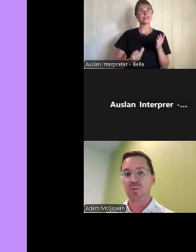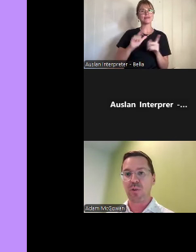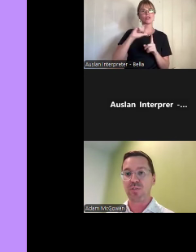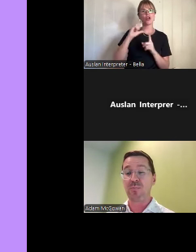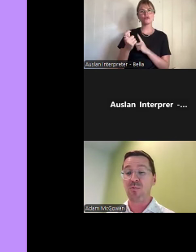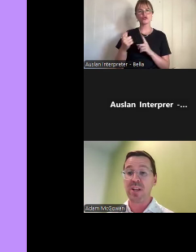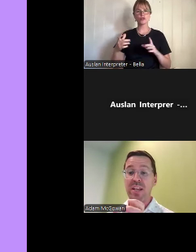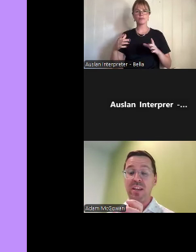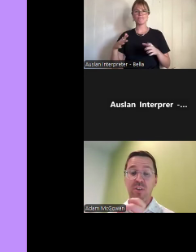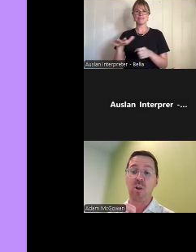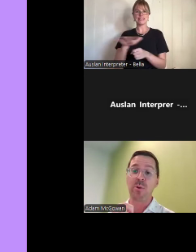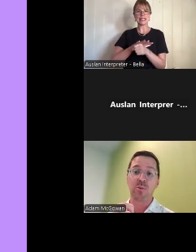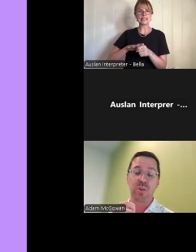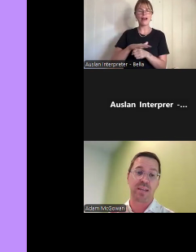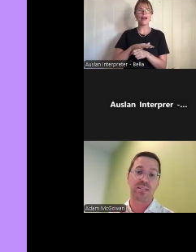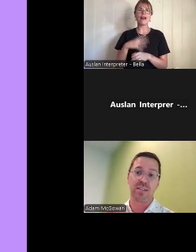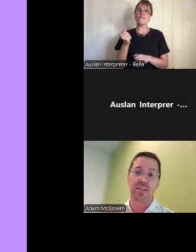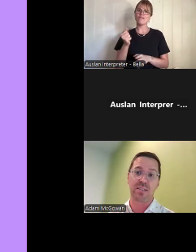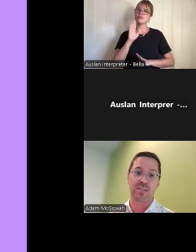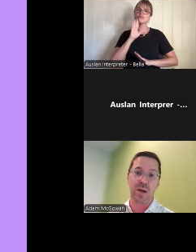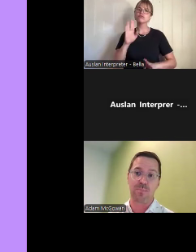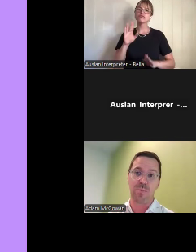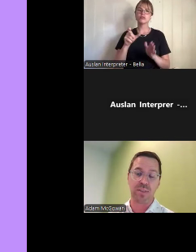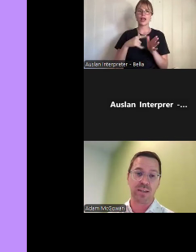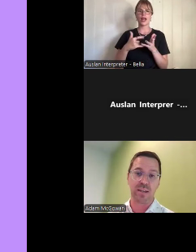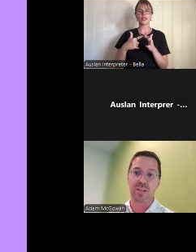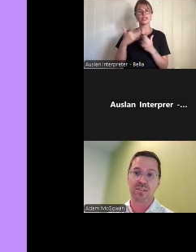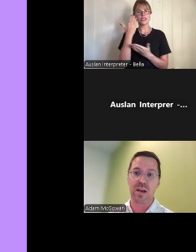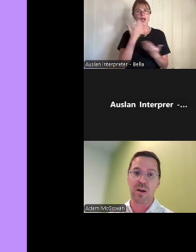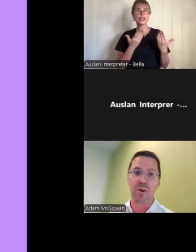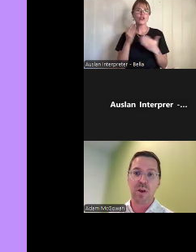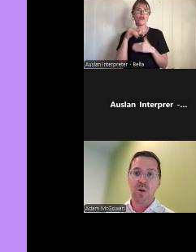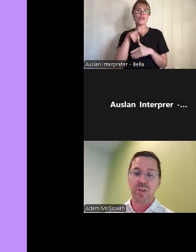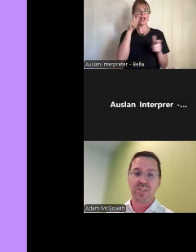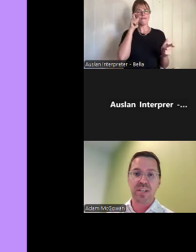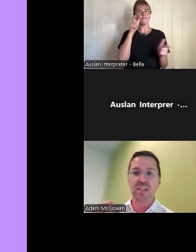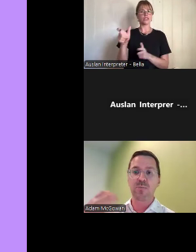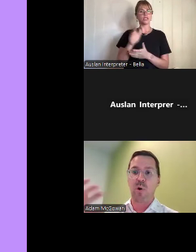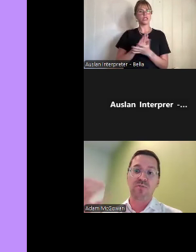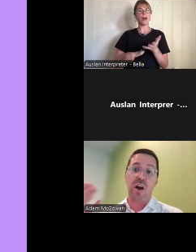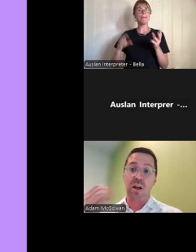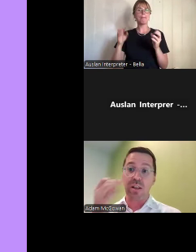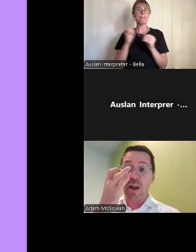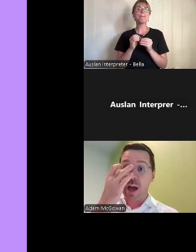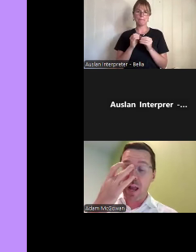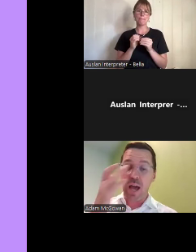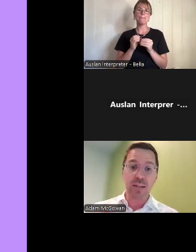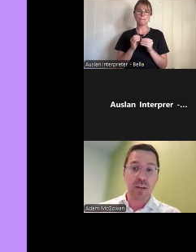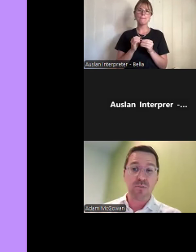also some really phenomenal case studies on that Governance Hub which seek to profile and highlight